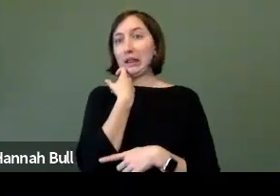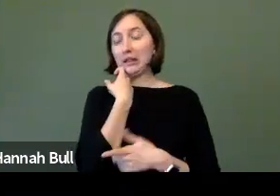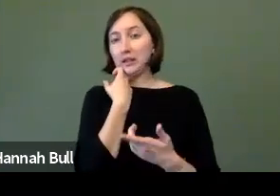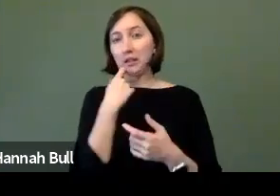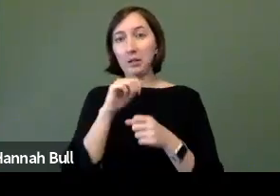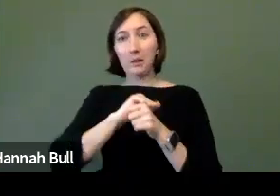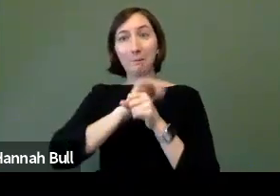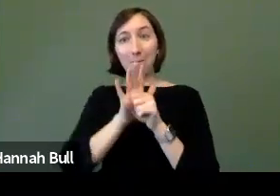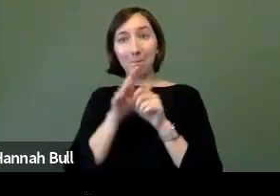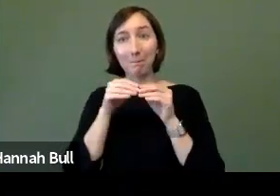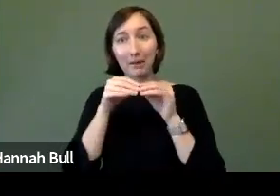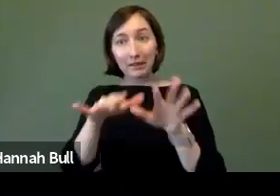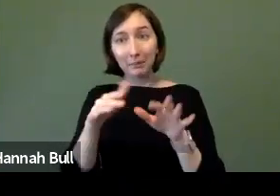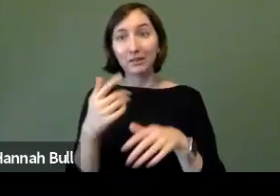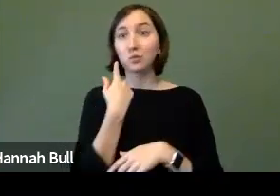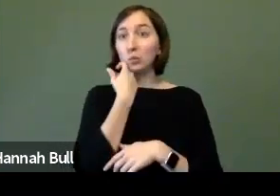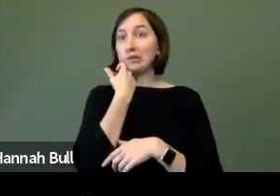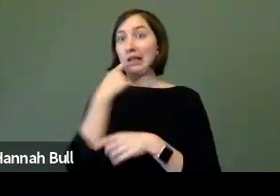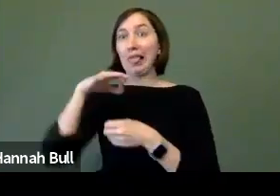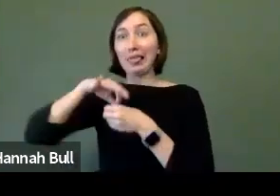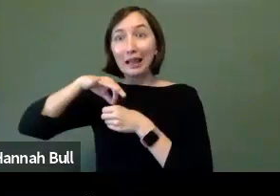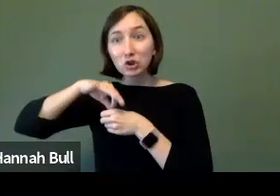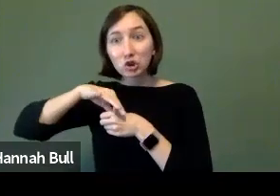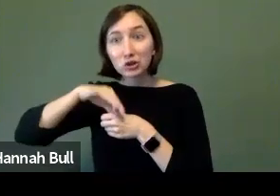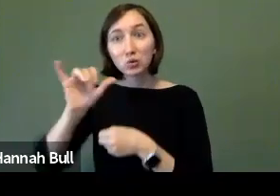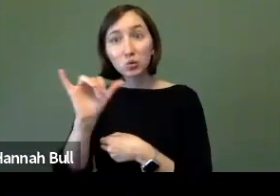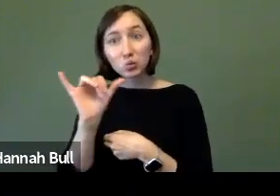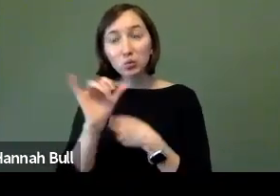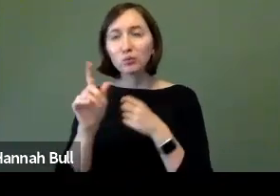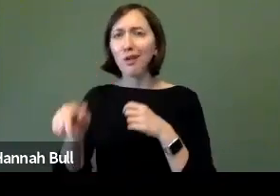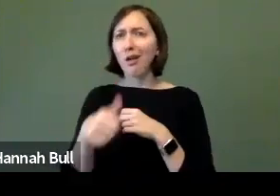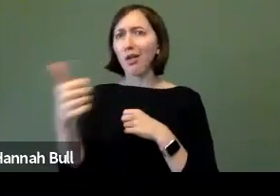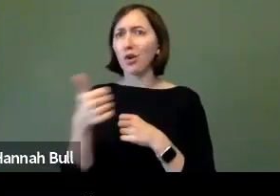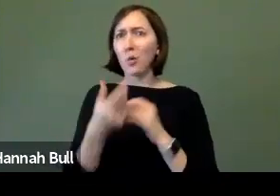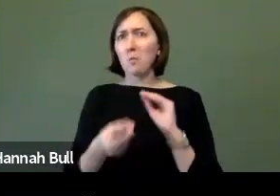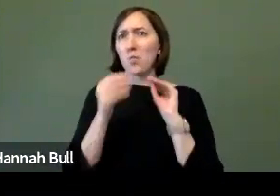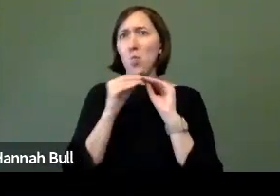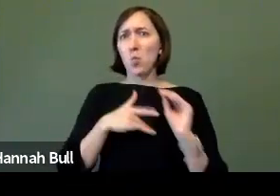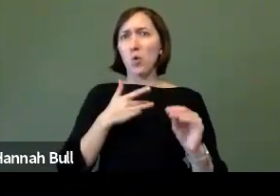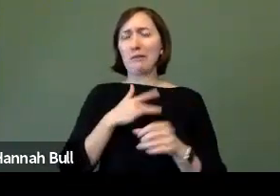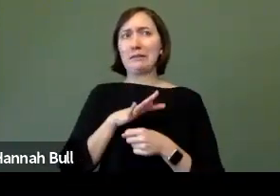and a lot of other factors that have invoked a lot of anxiety.